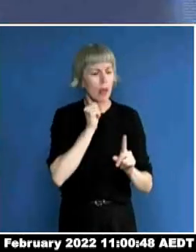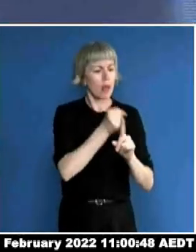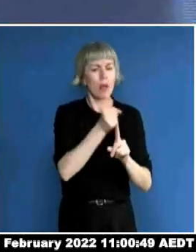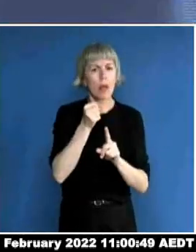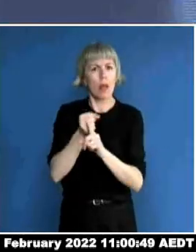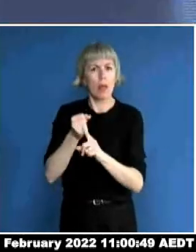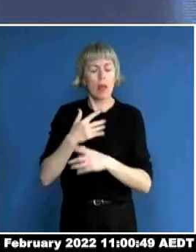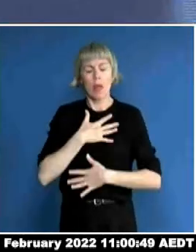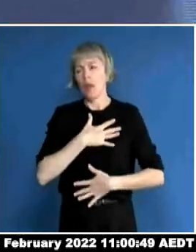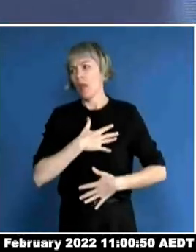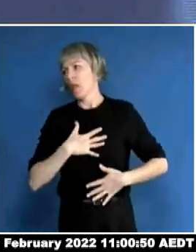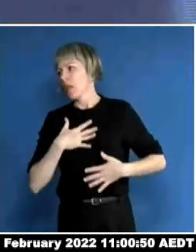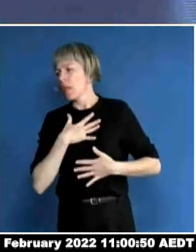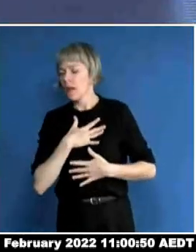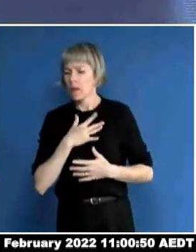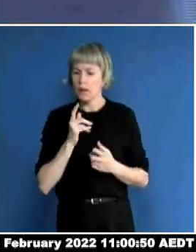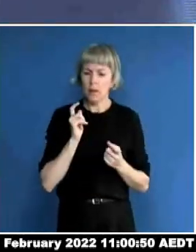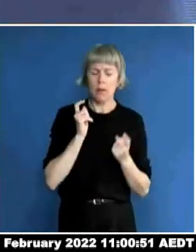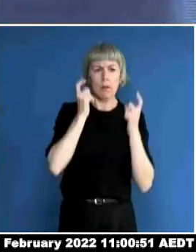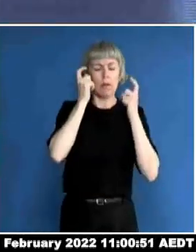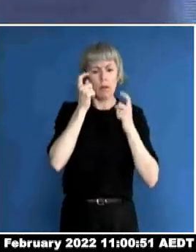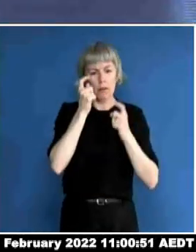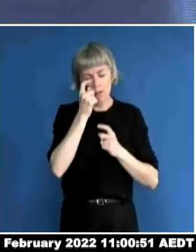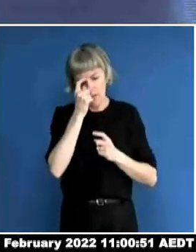telephone numbers to receive assistance.